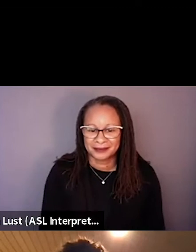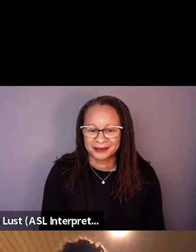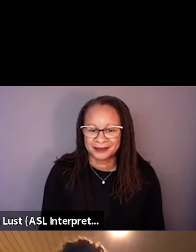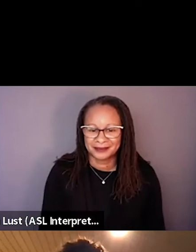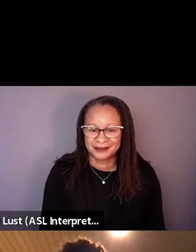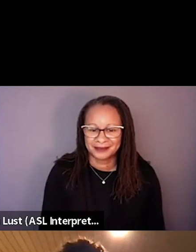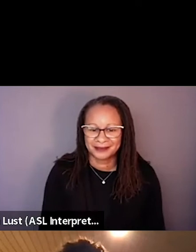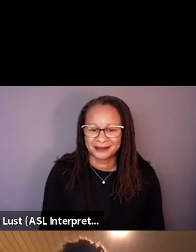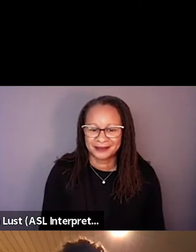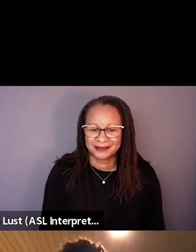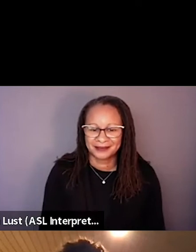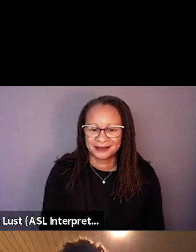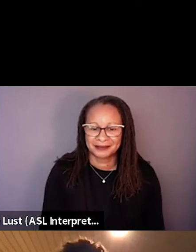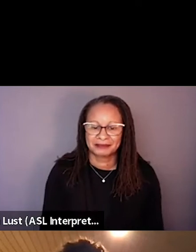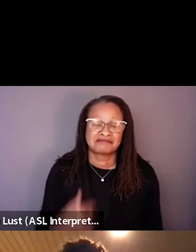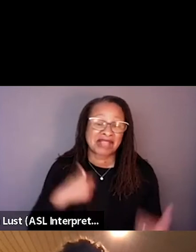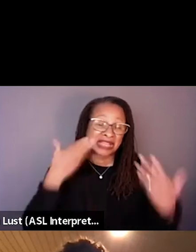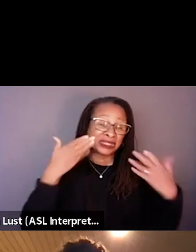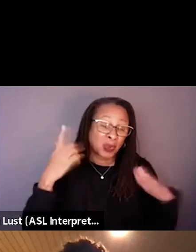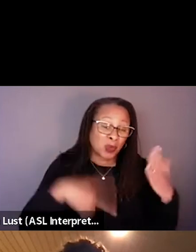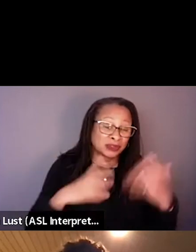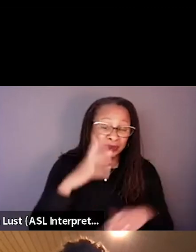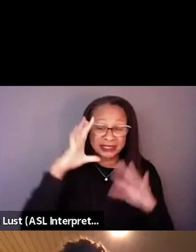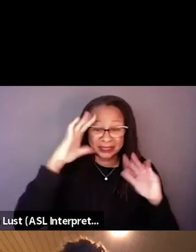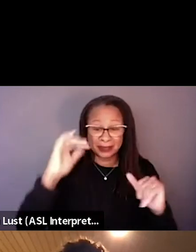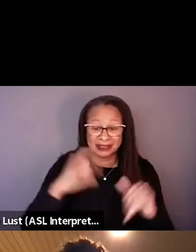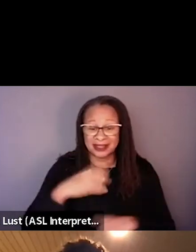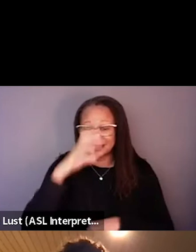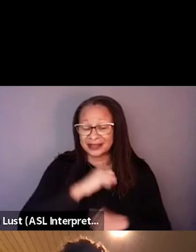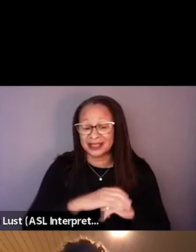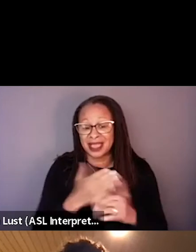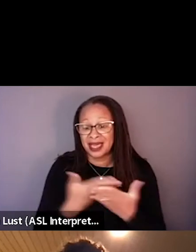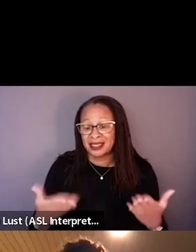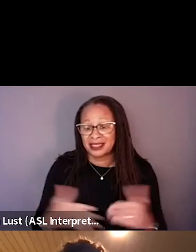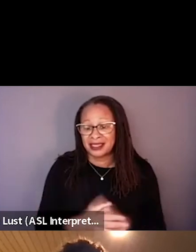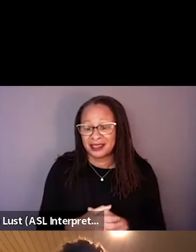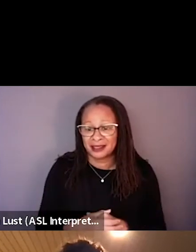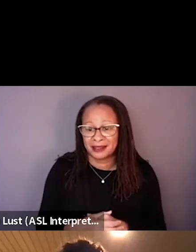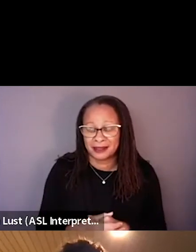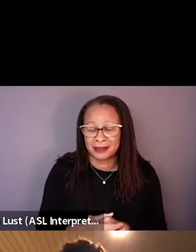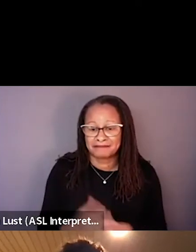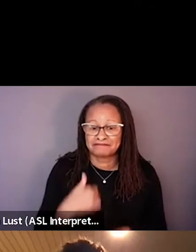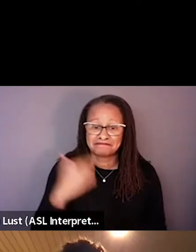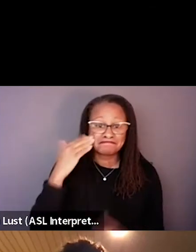Well, I didn't know what to expect, I guess. And the thing is that I, like, I knew in a way,